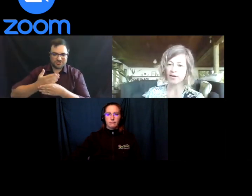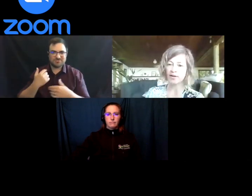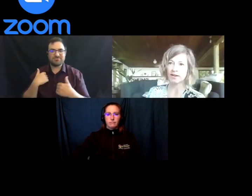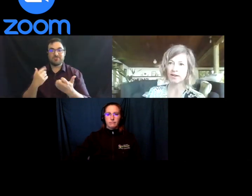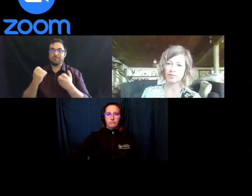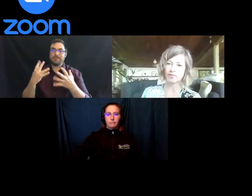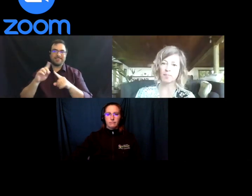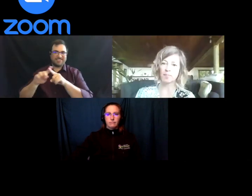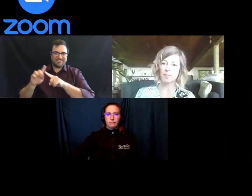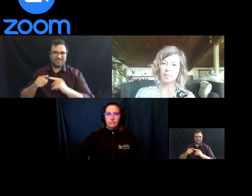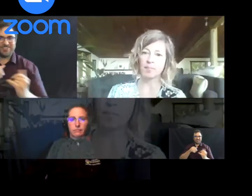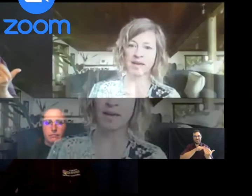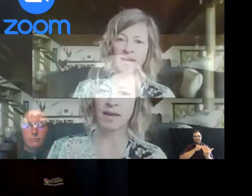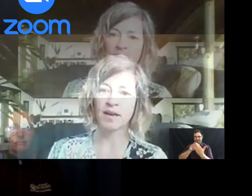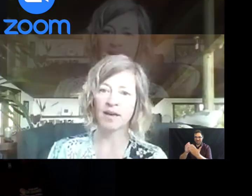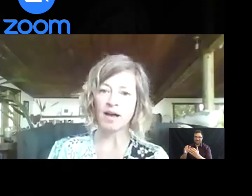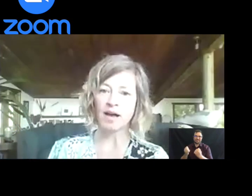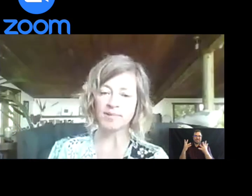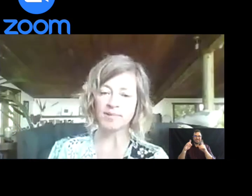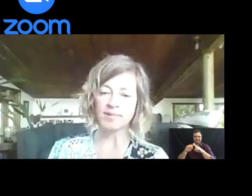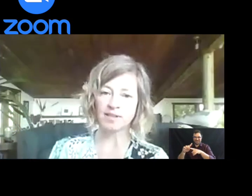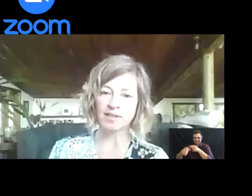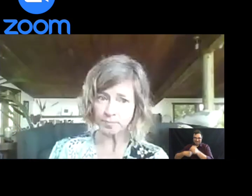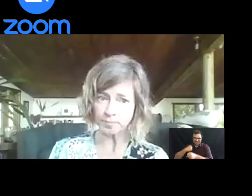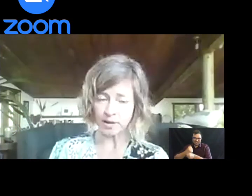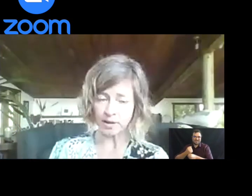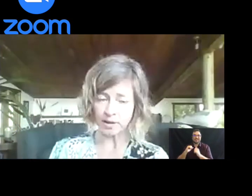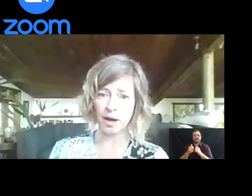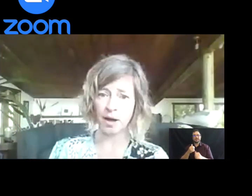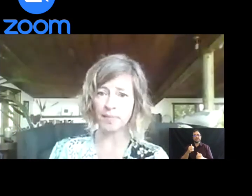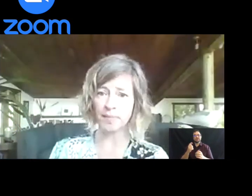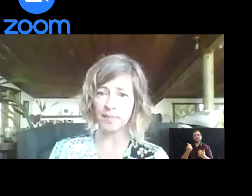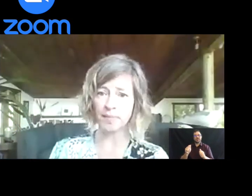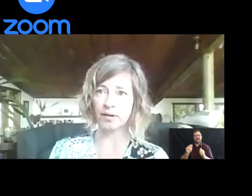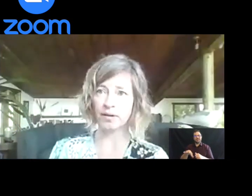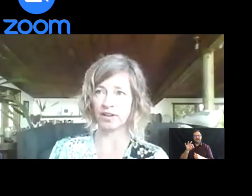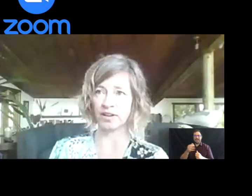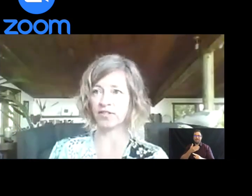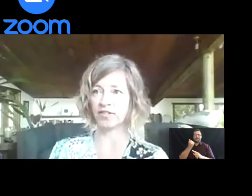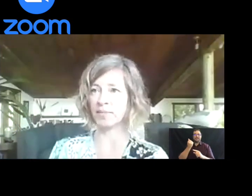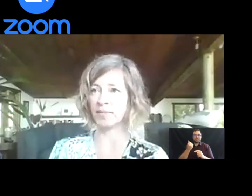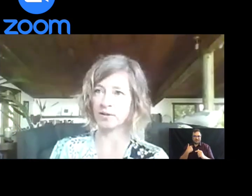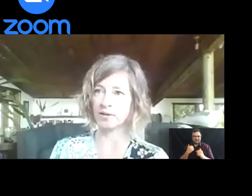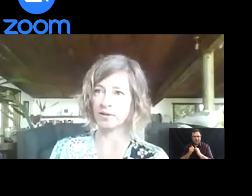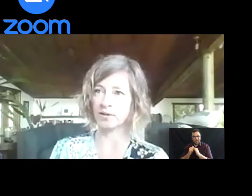to figure out the best way to support early intervention for families of kiddos who are deaf